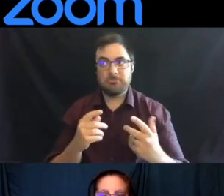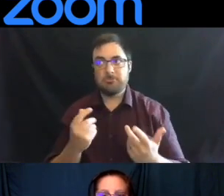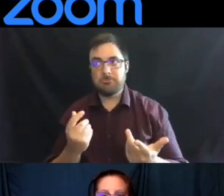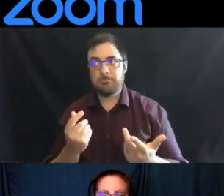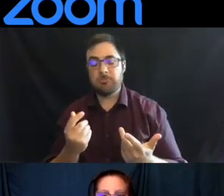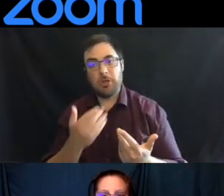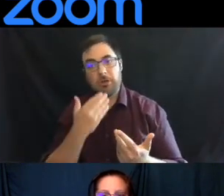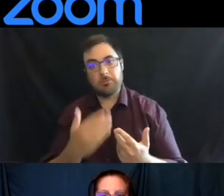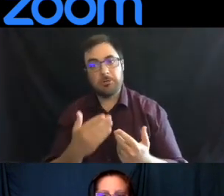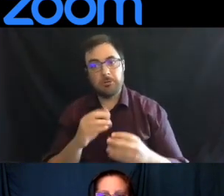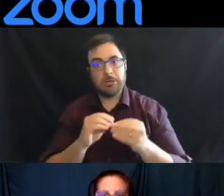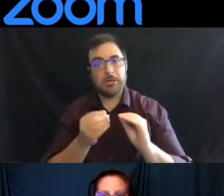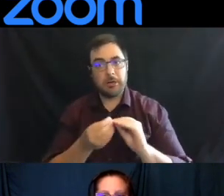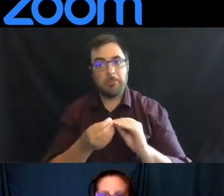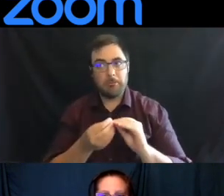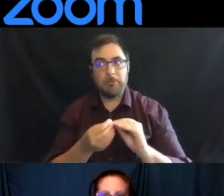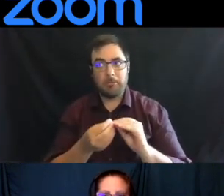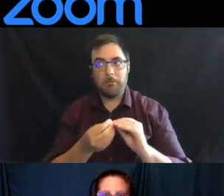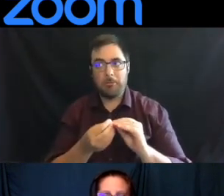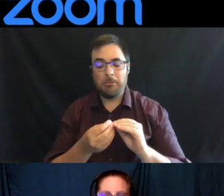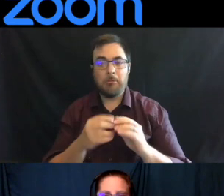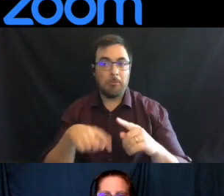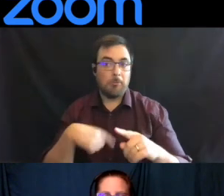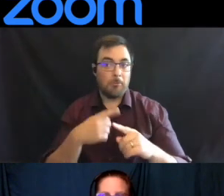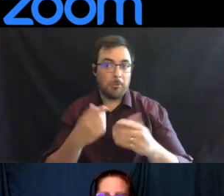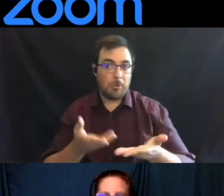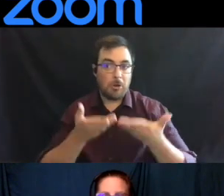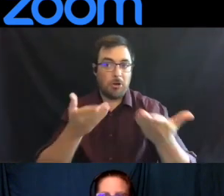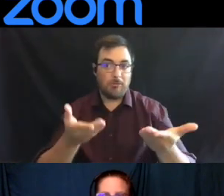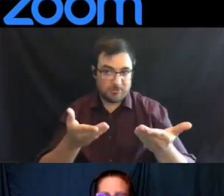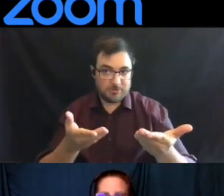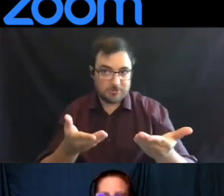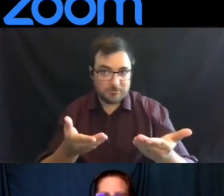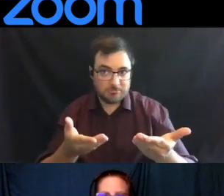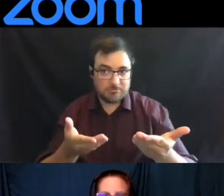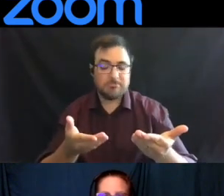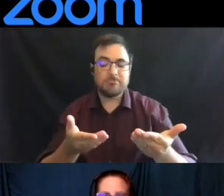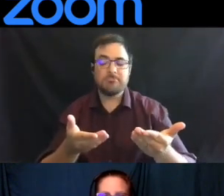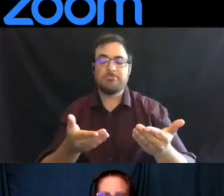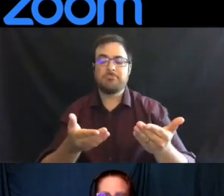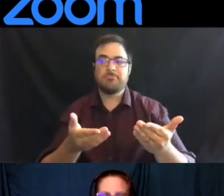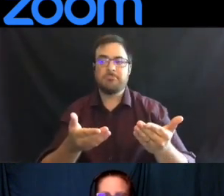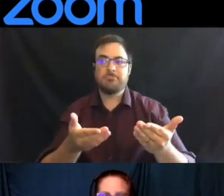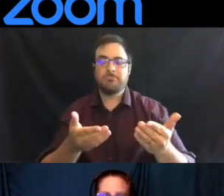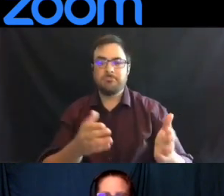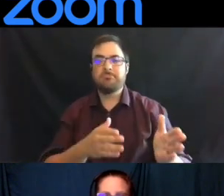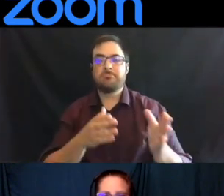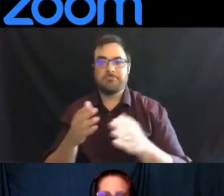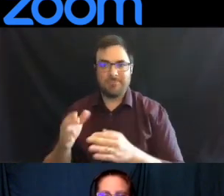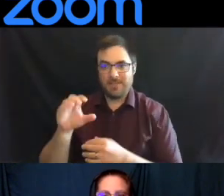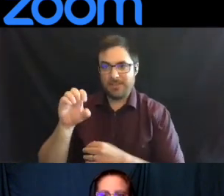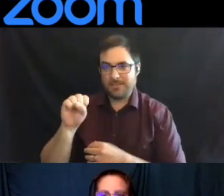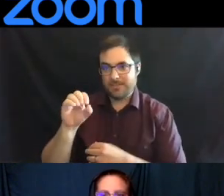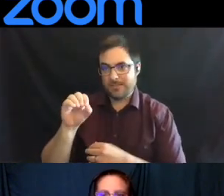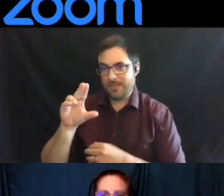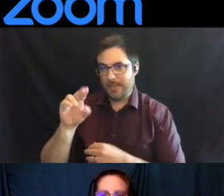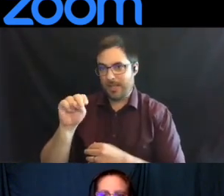turnout the few times that we did offer those. And the sounding board Tuesday is really just